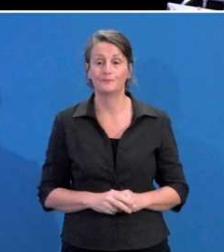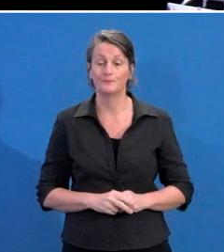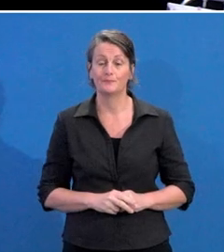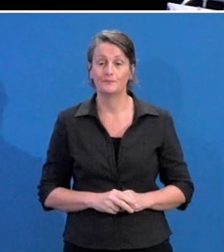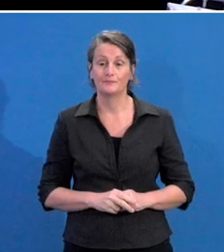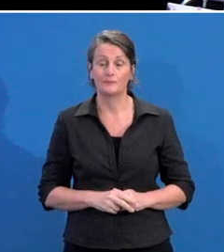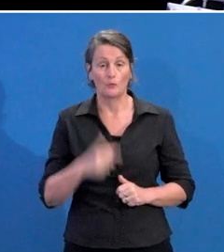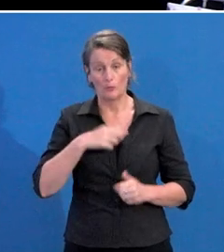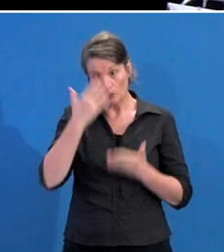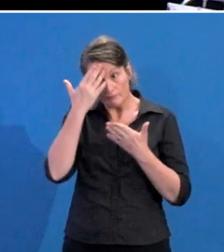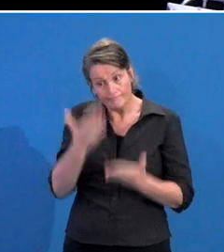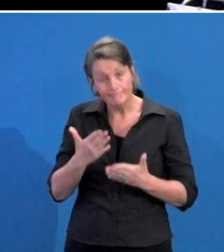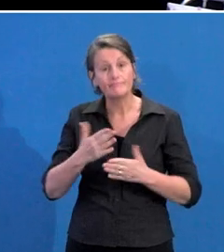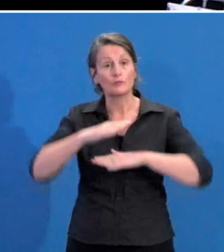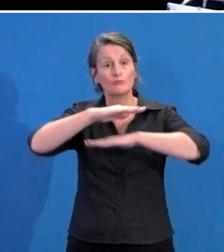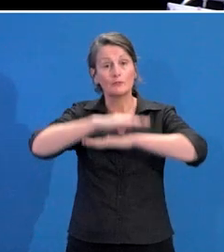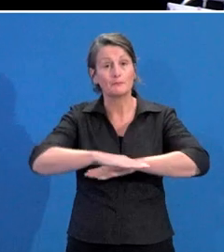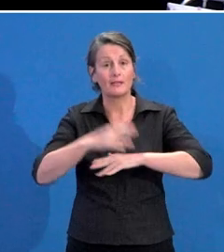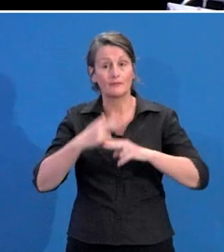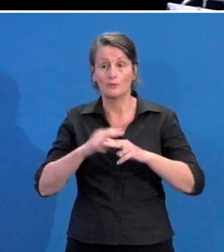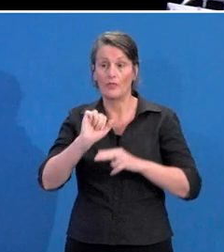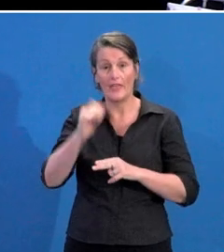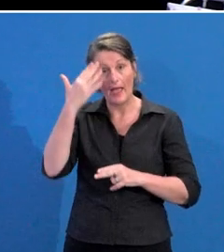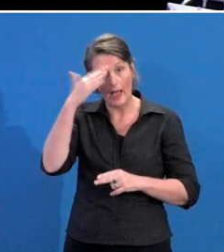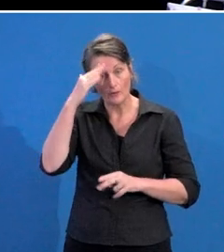We pay our respects to their elders past, present and emerging